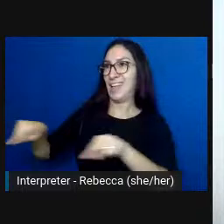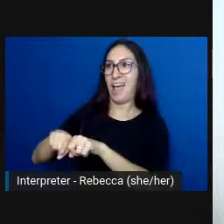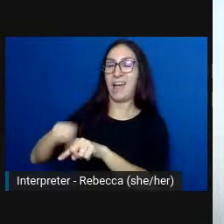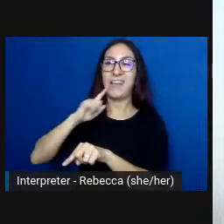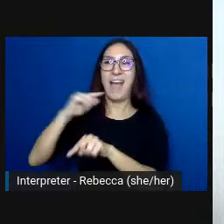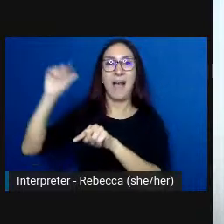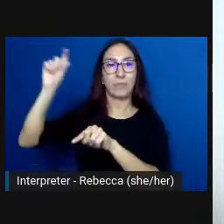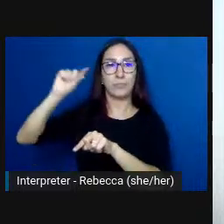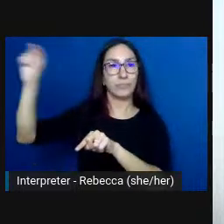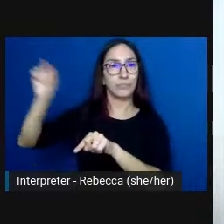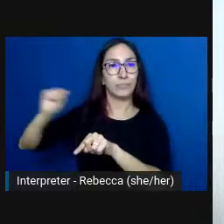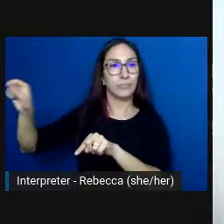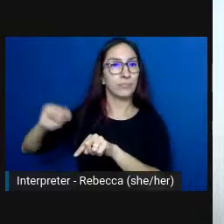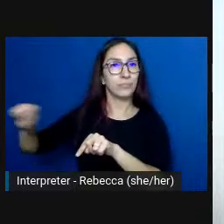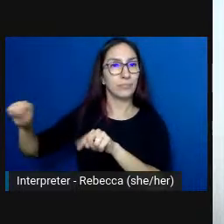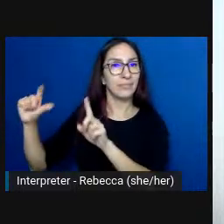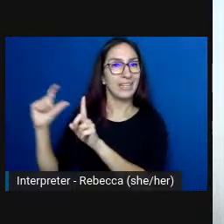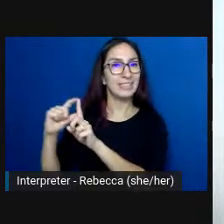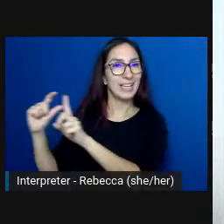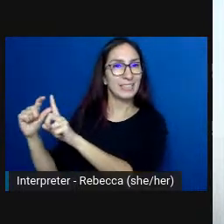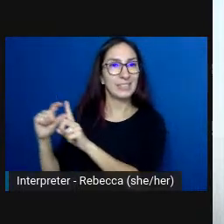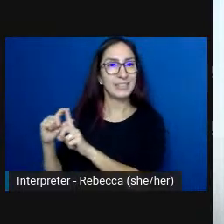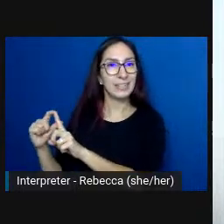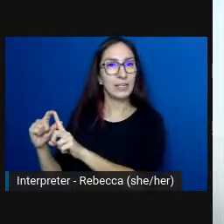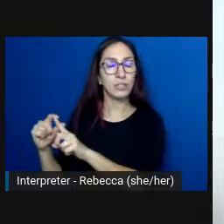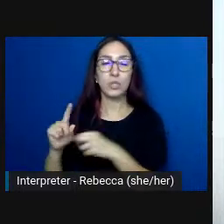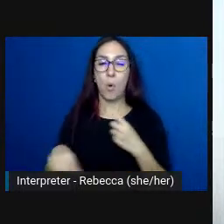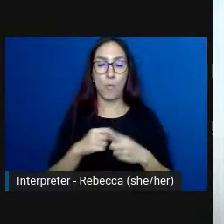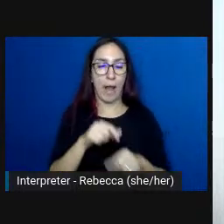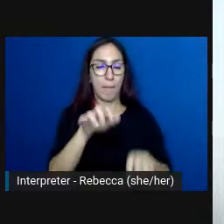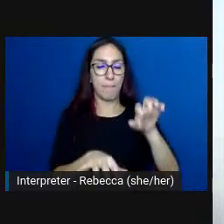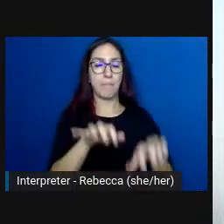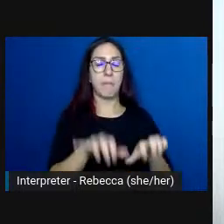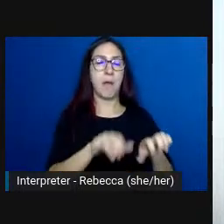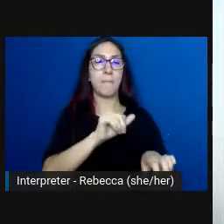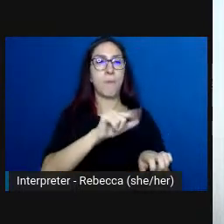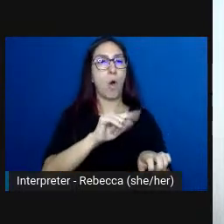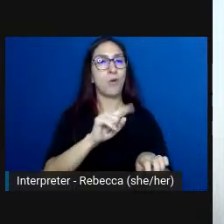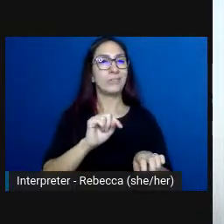you have an image of a woman holding a sign and on the sign there is text.